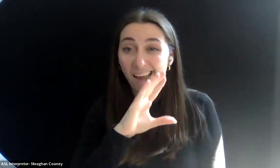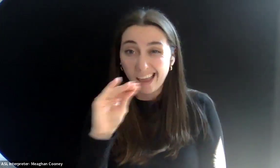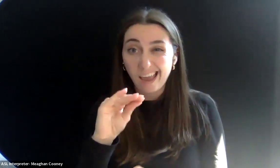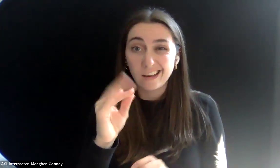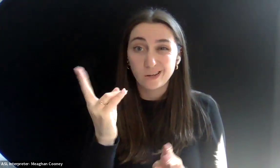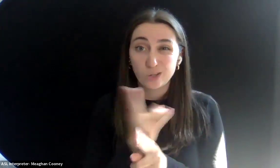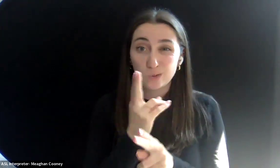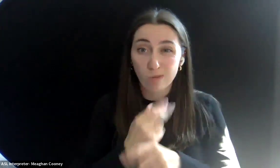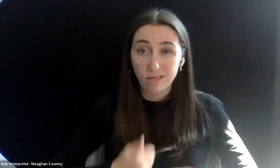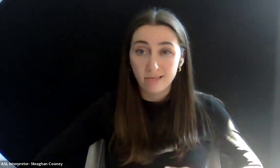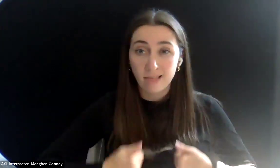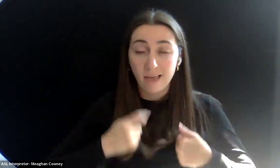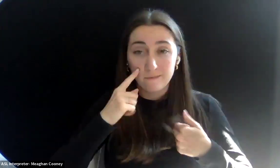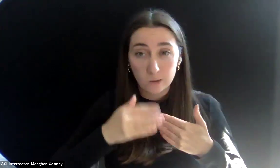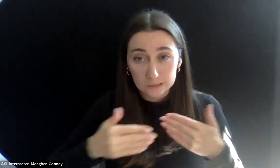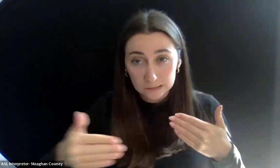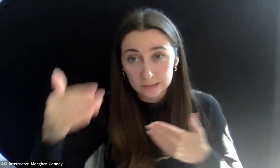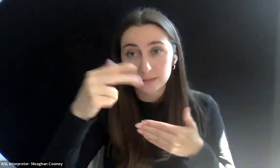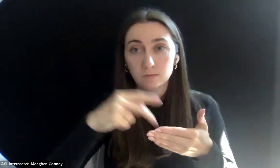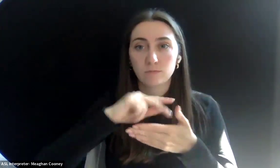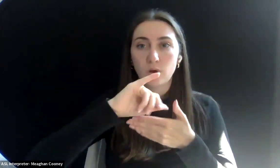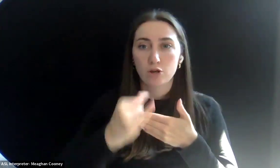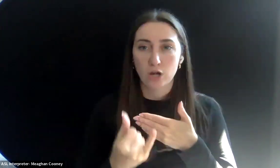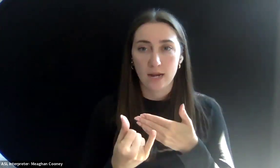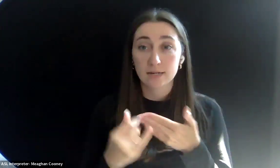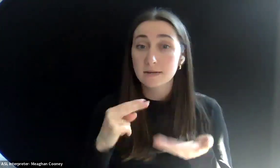So for this, the policy would set out some best practices